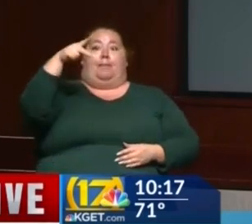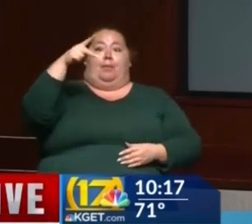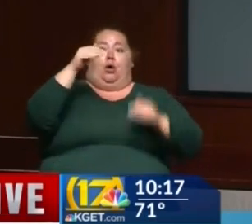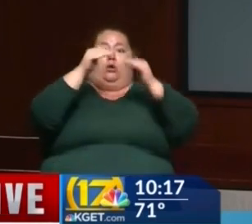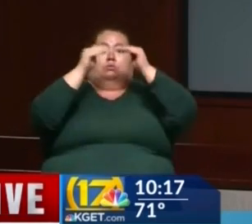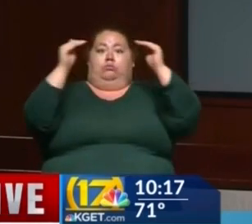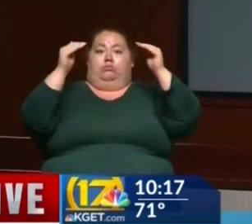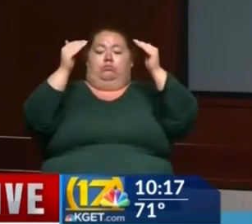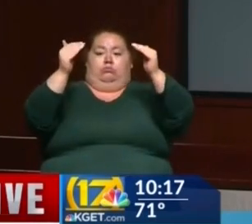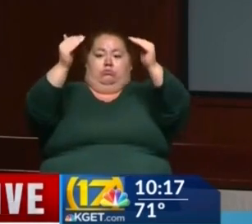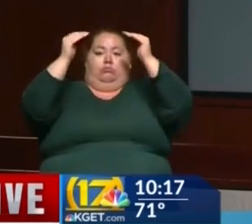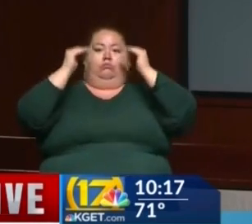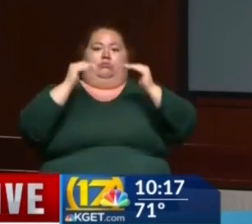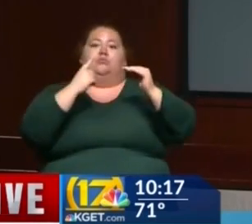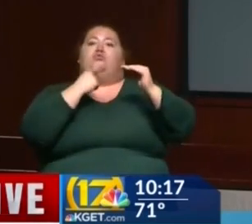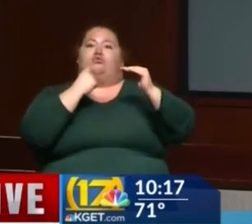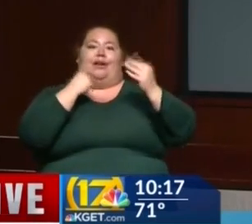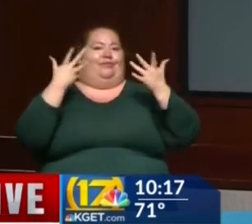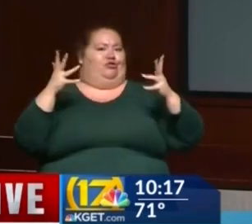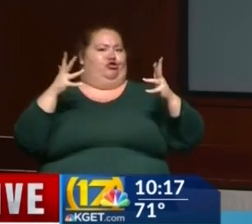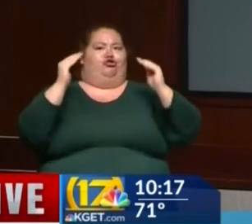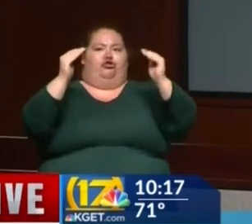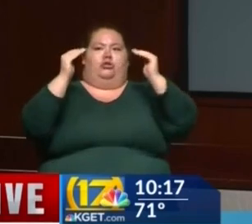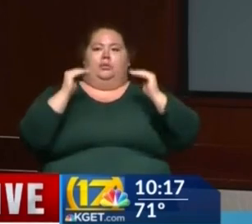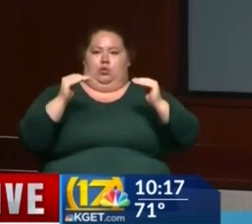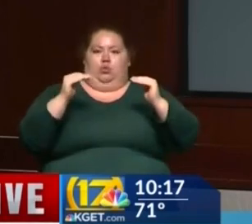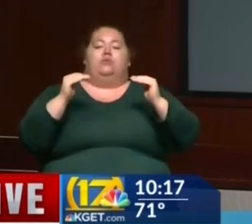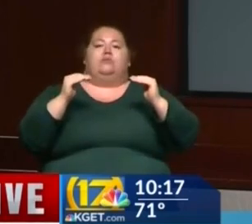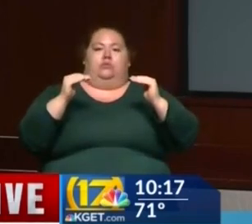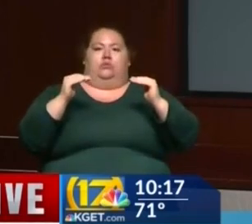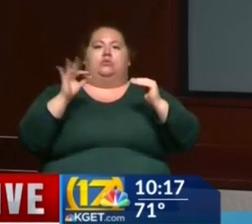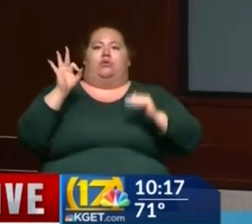MANY OF YOU MAY NOT KNOW THAT